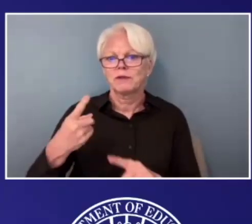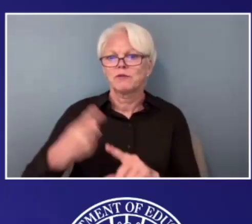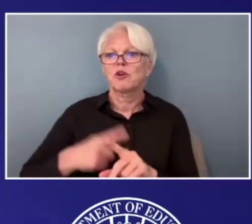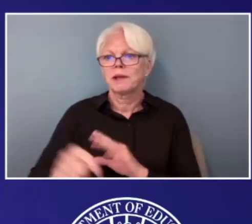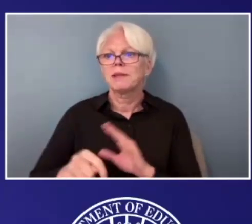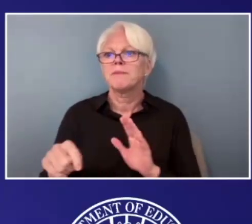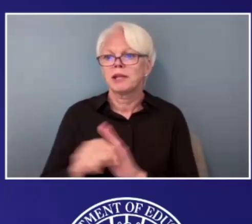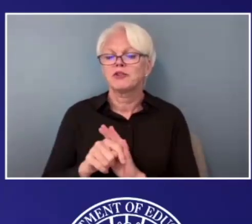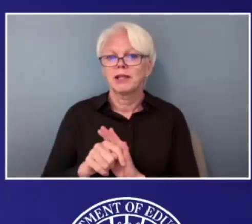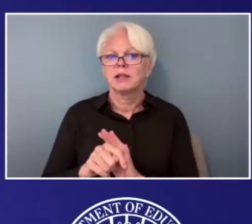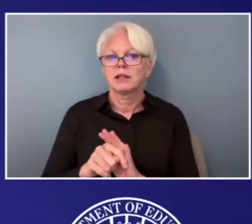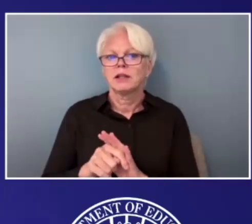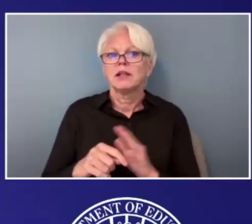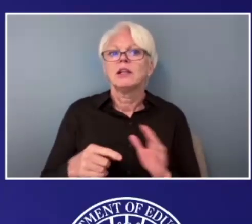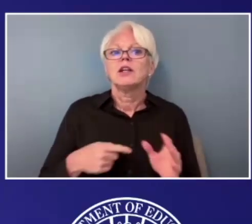So we have answered those questions as well.